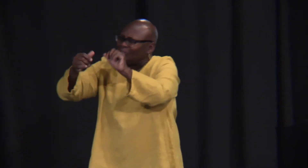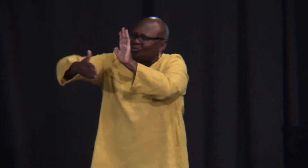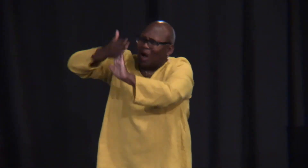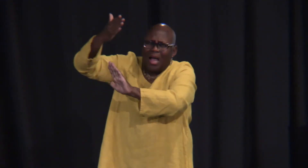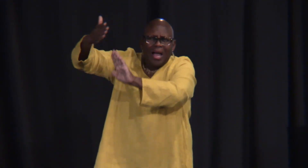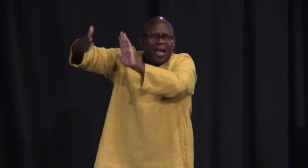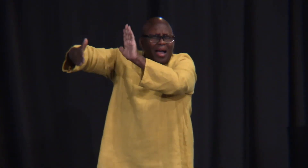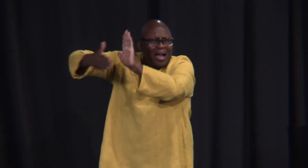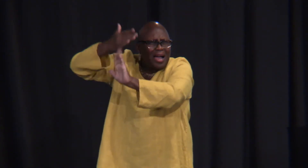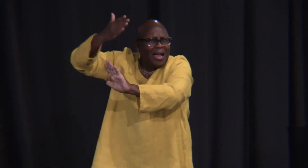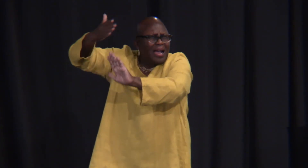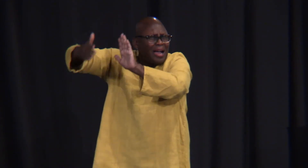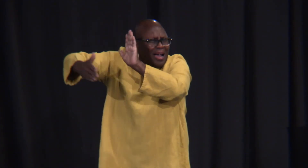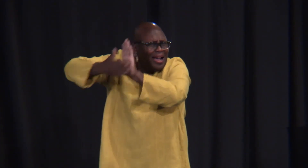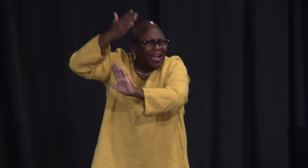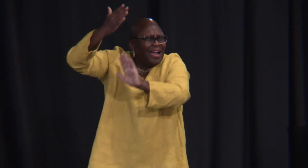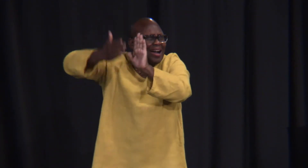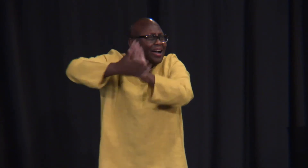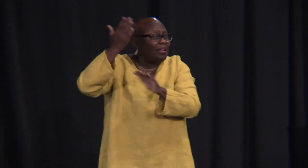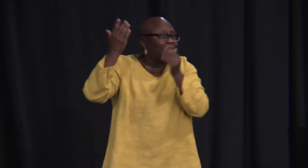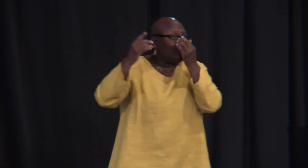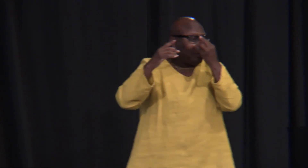tailored for individual needs.